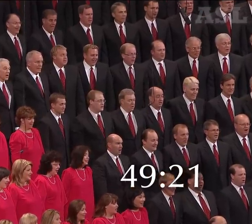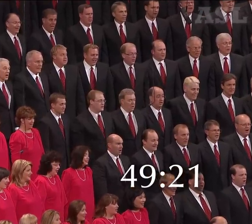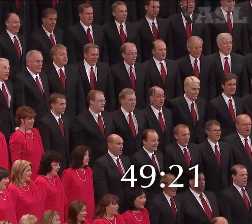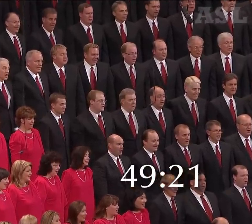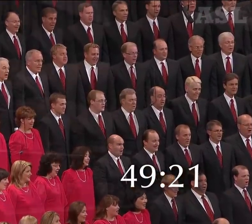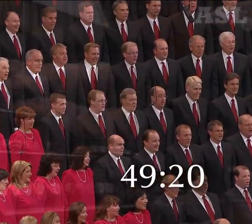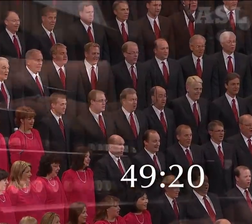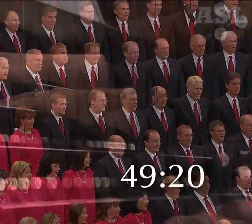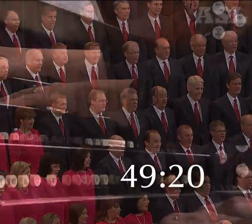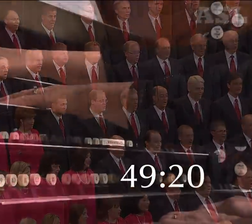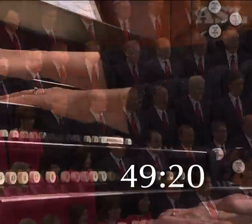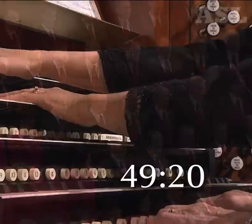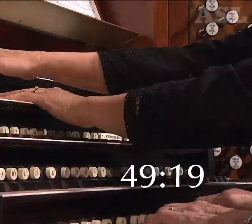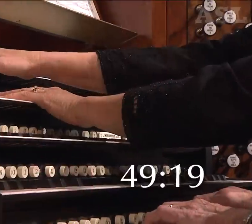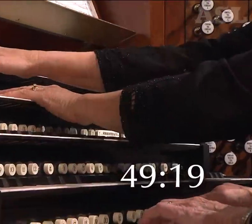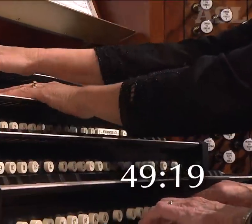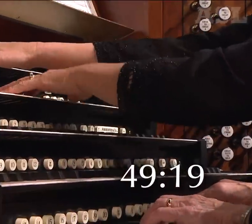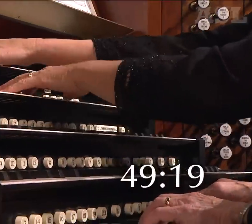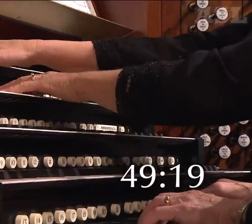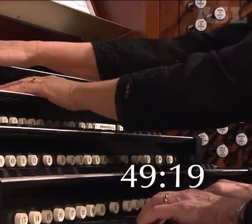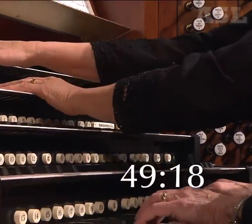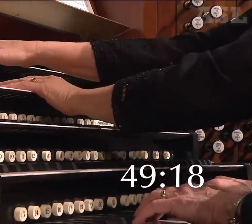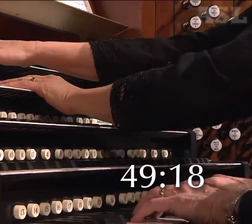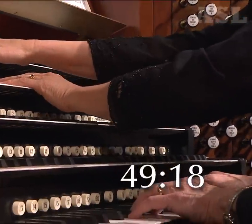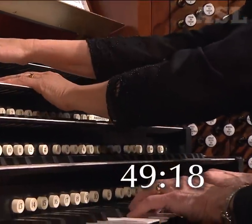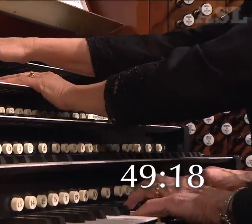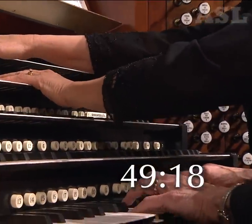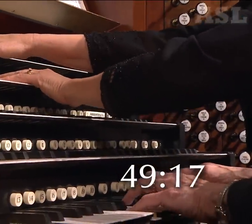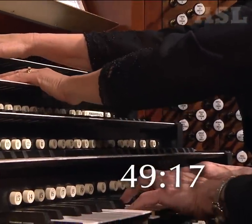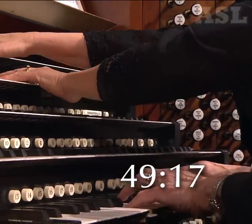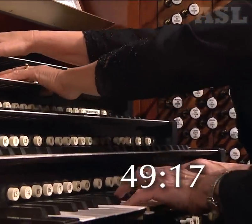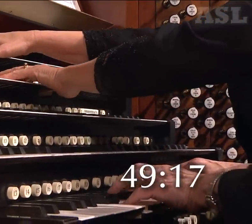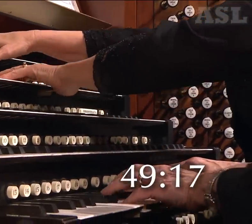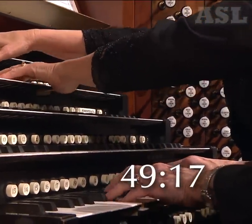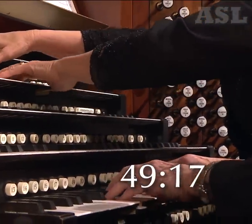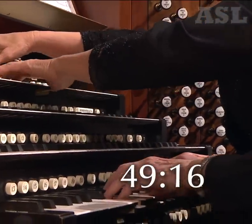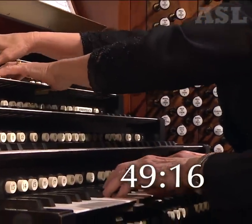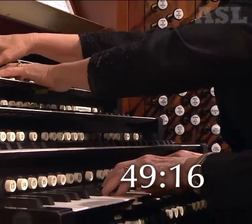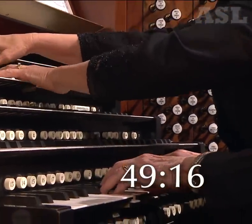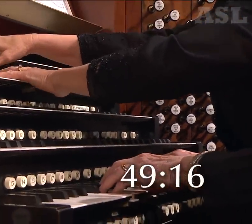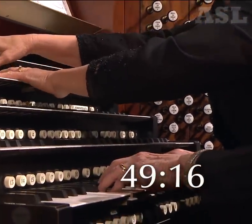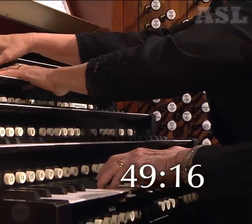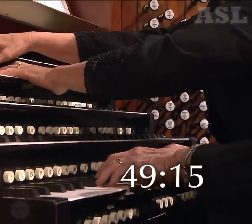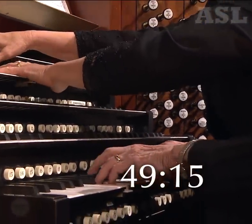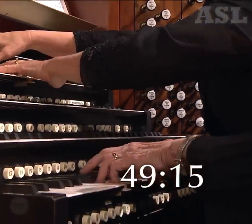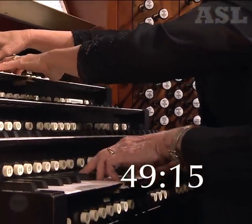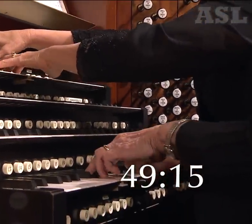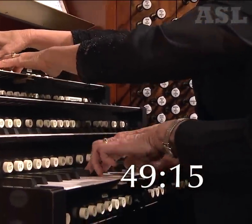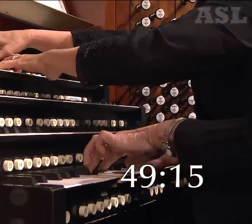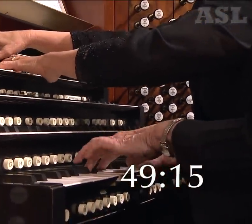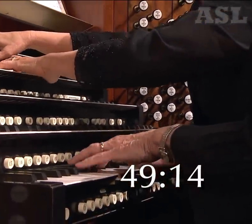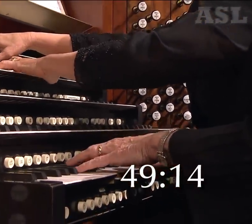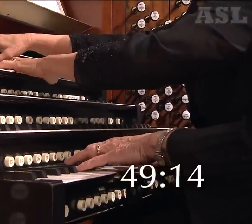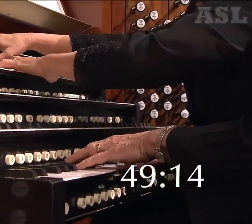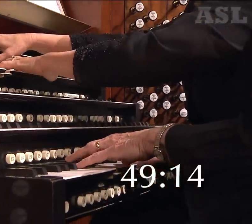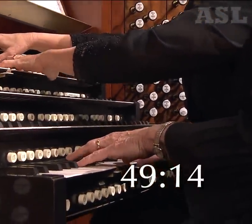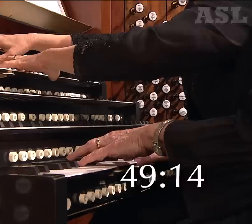THIS IS THE ENGLISH CLOSED CAPTION CHANNEL OF THE CHURCH OF JESUS CHRIST OF LATTER-DAY SAINTS.